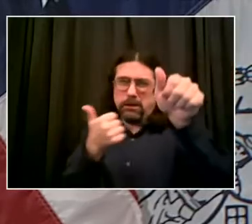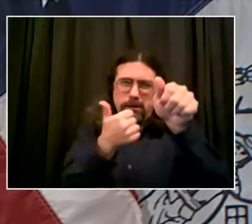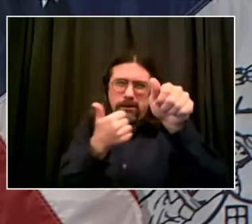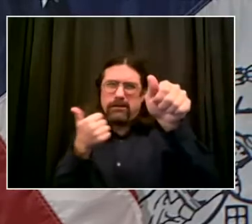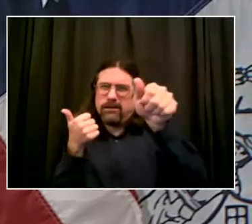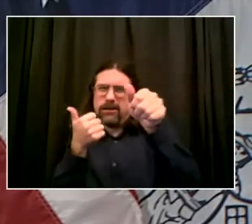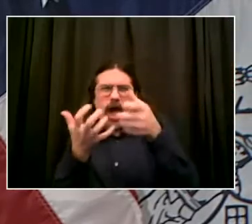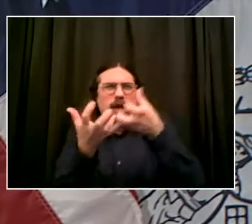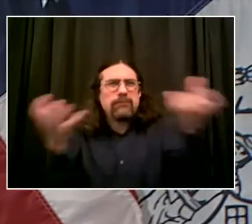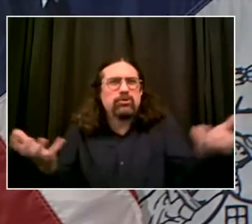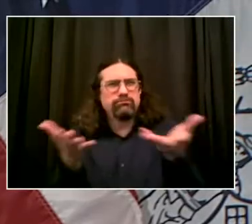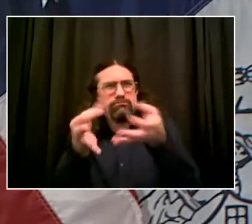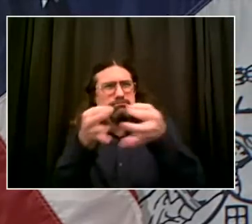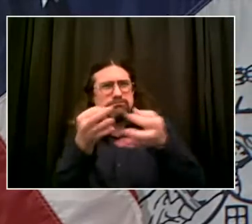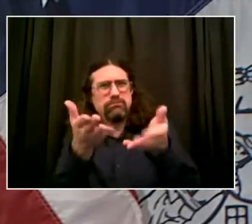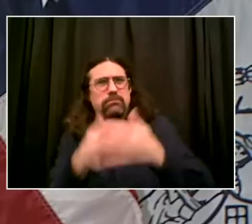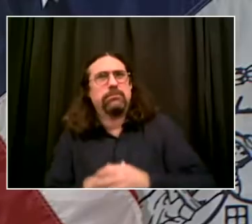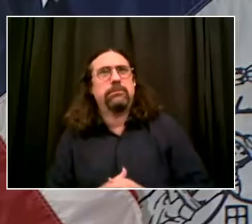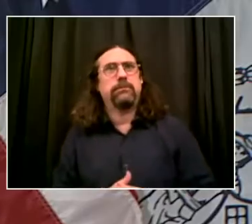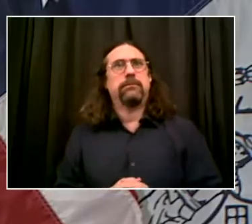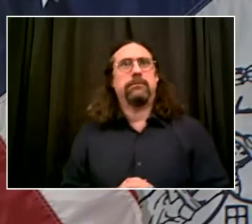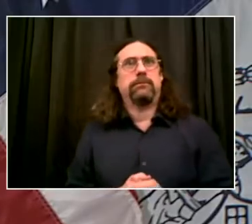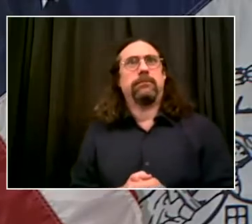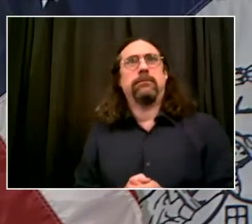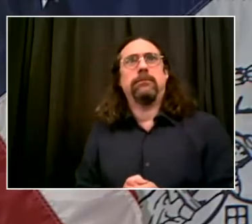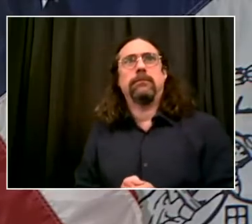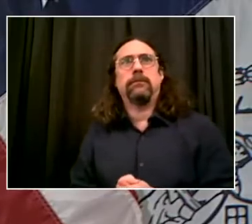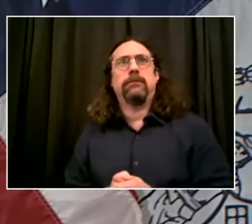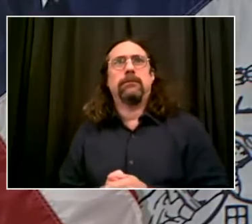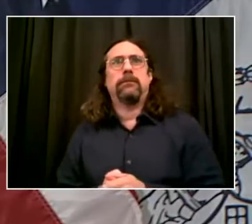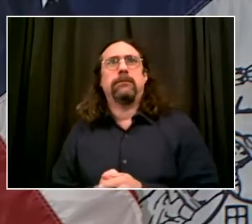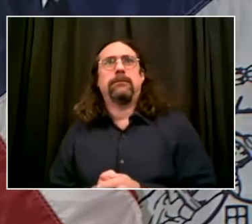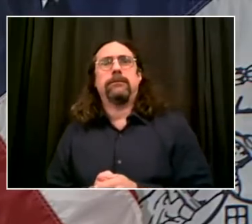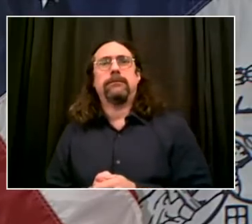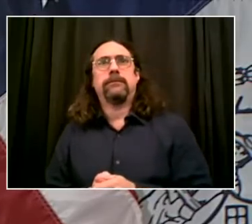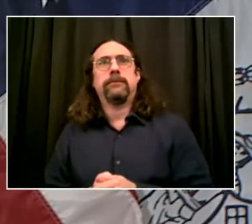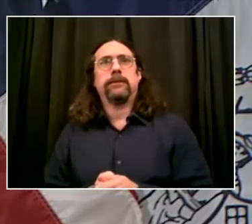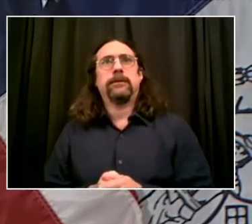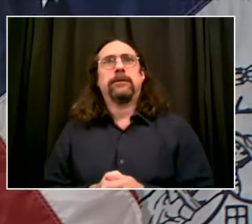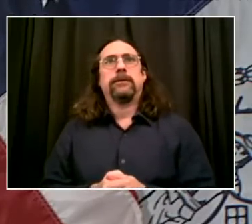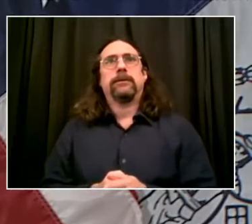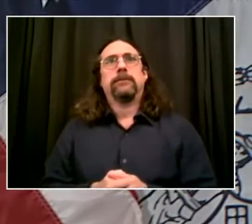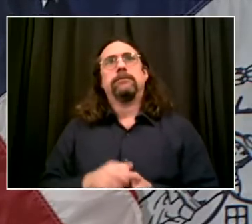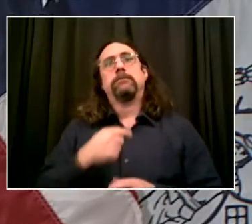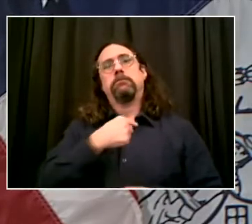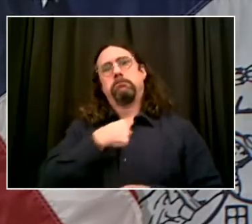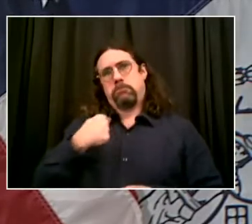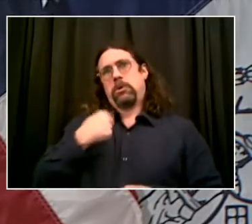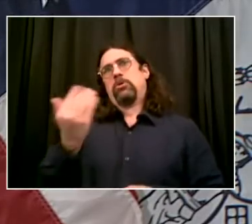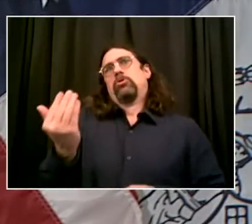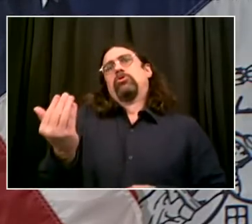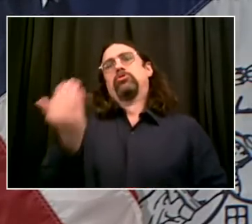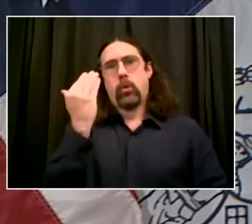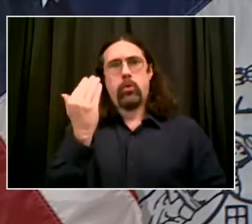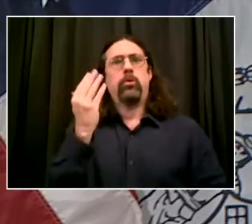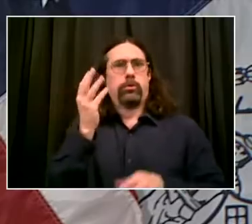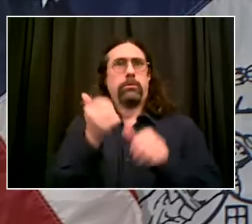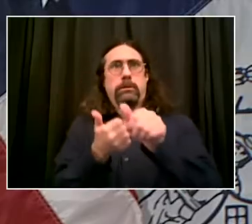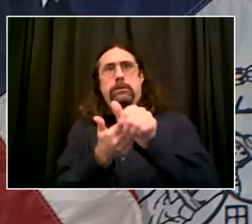WE KNOW THERE WILL BE A COVID ACHHIEVEENMET GAP. HOW MUCH, WHAT